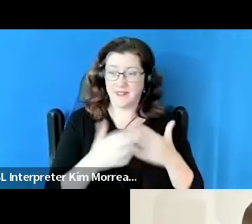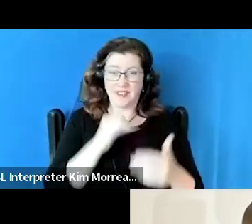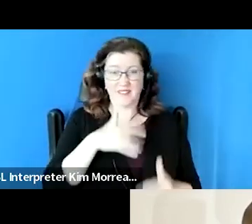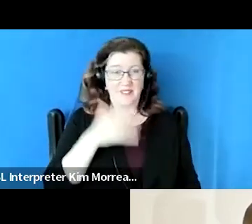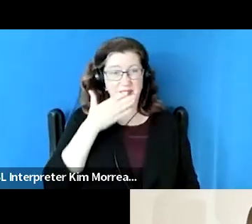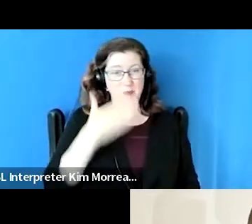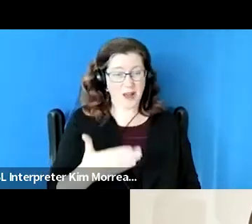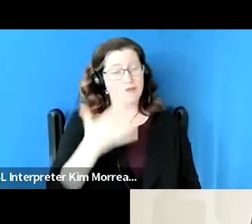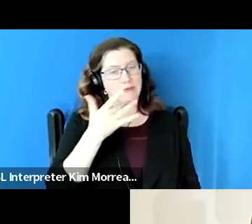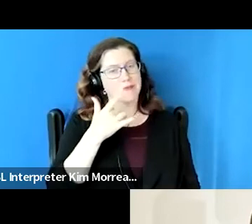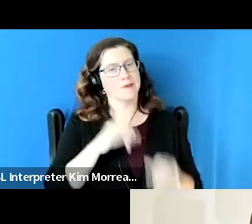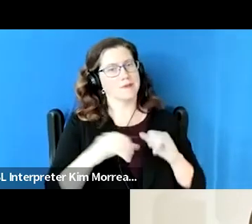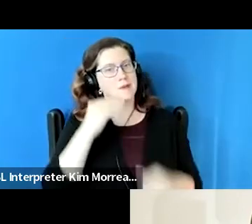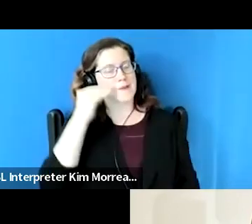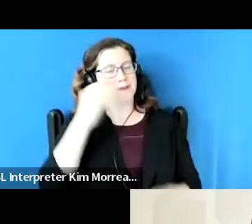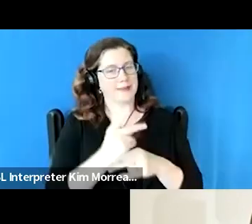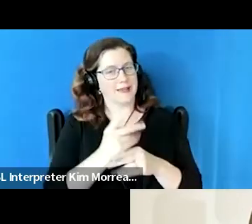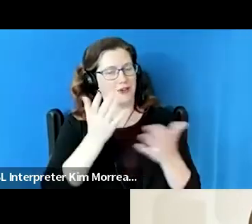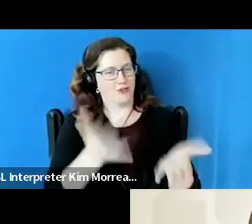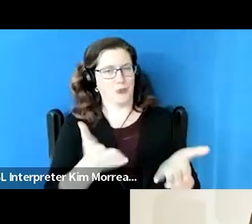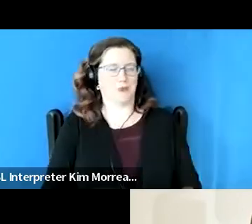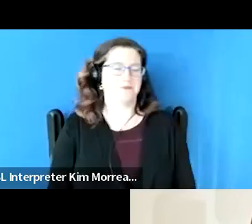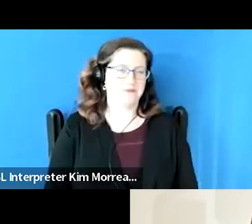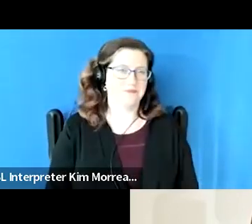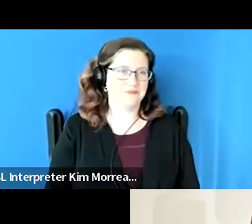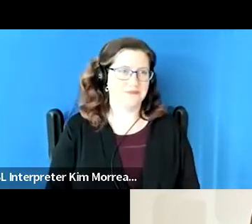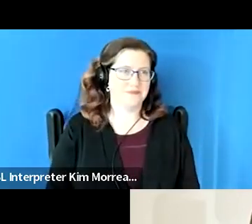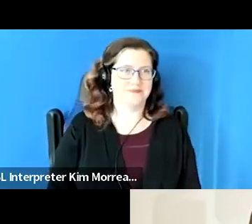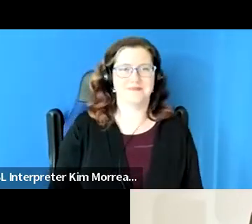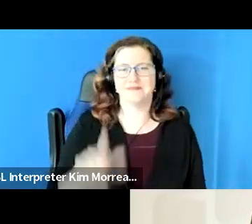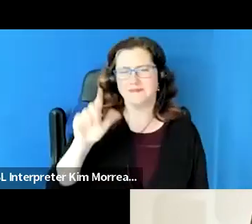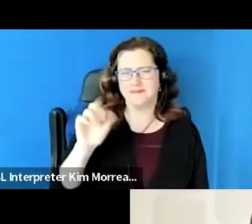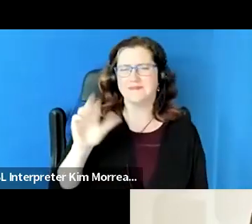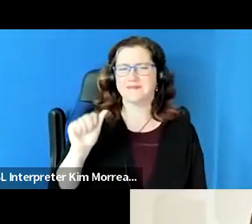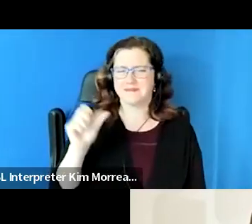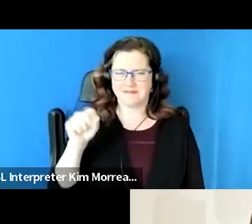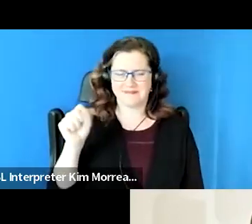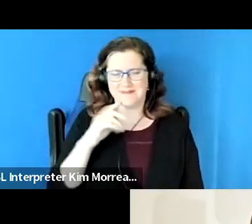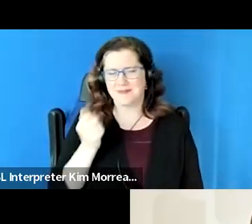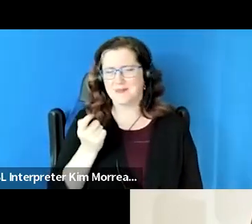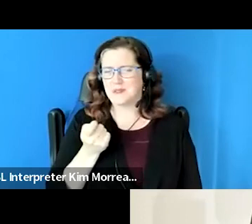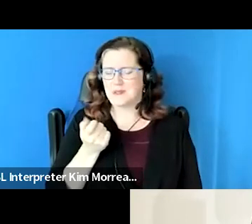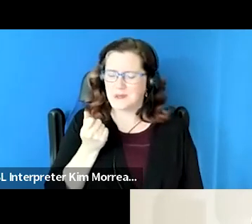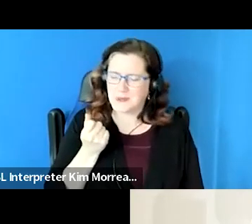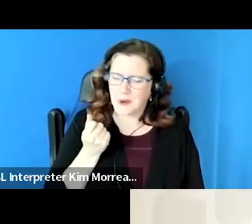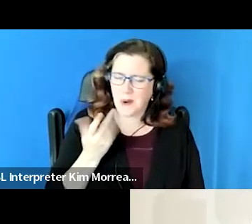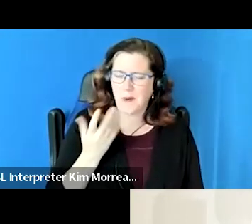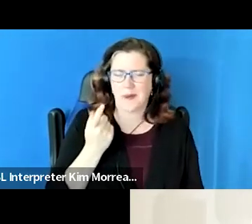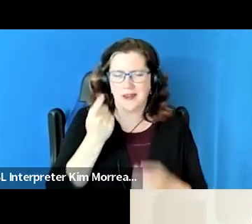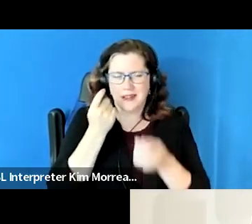you stay home and take care of you. Yeah, and there are so many nuances to all of this and we understand that and we understand